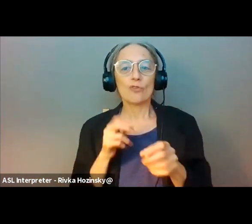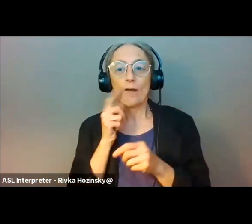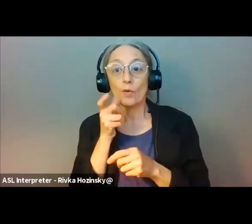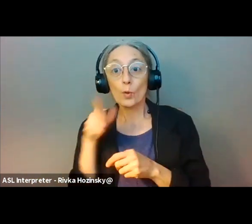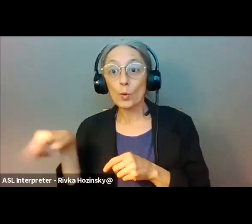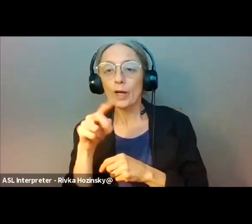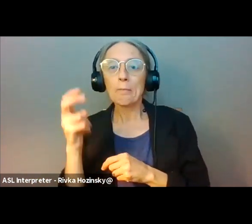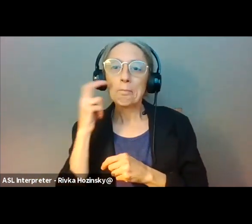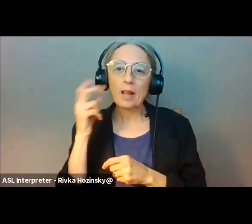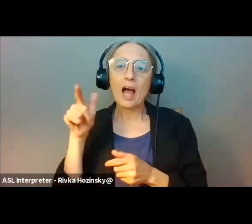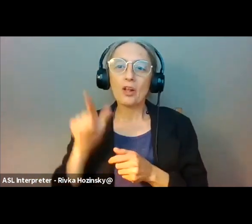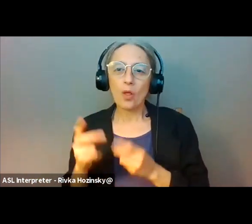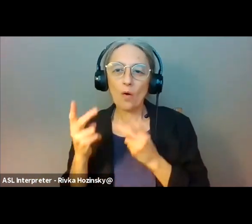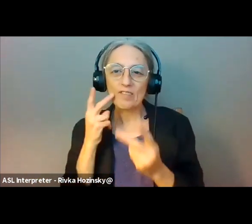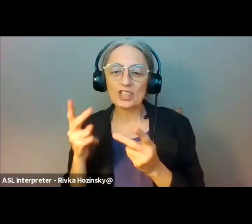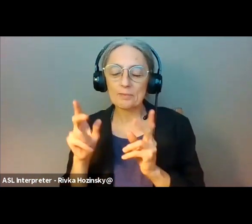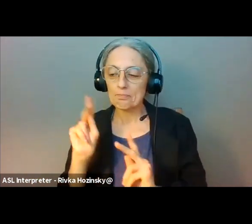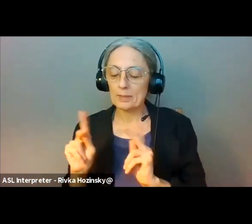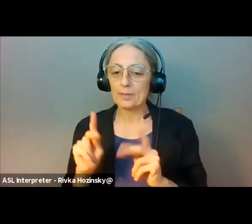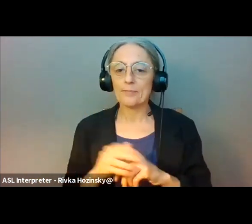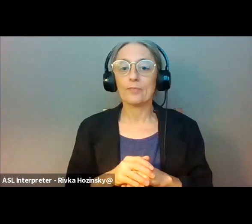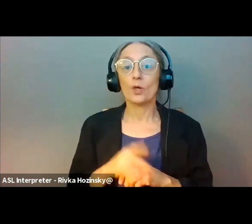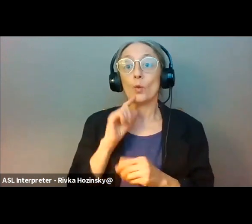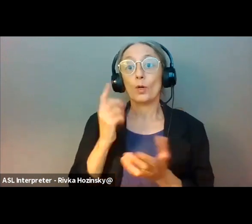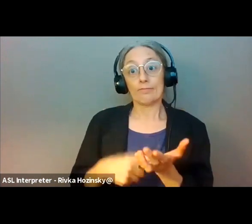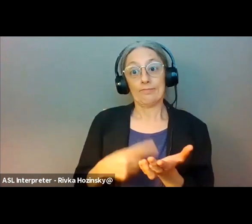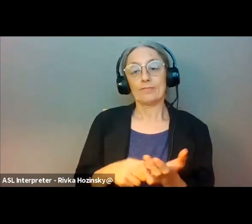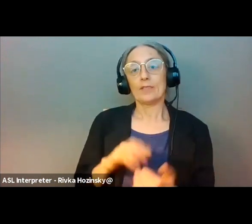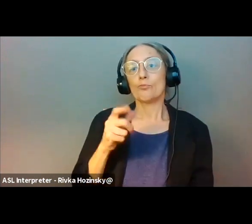To talk us through this setup is Bridget Melton, who is a professional audio describer.